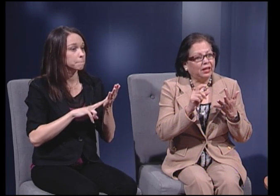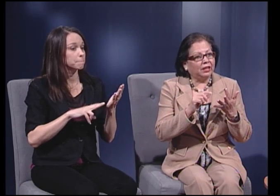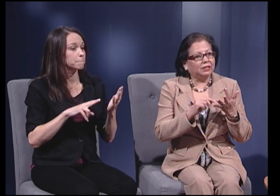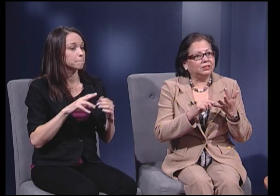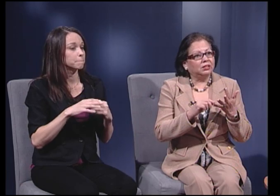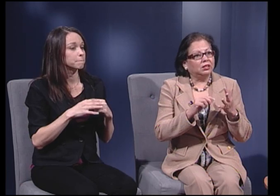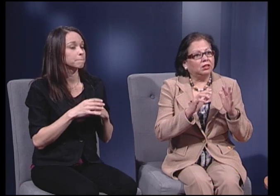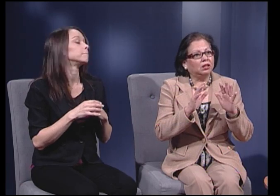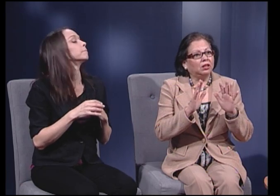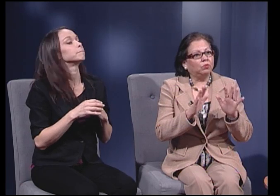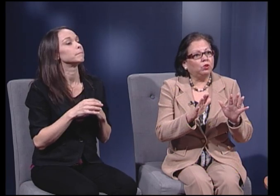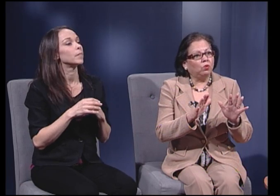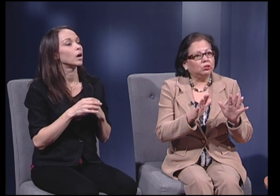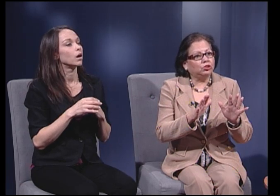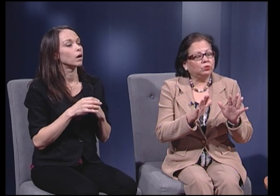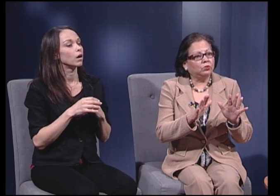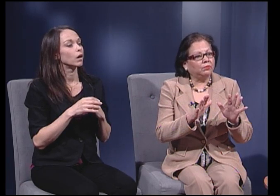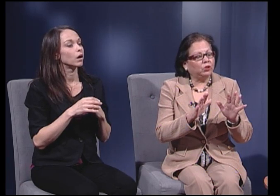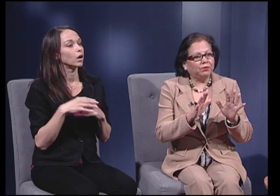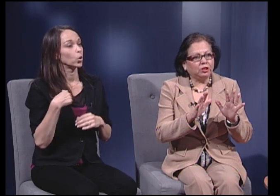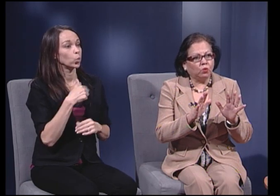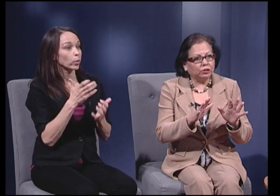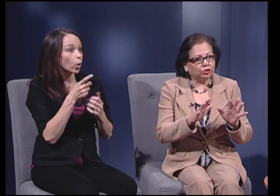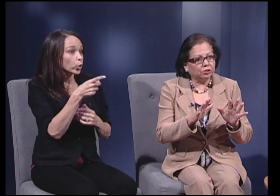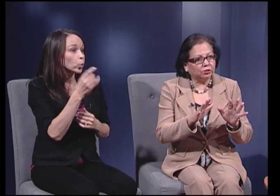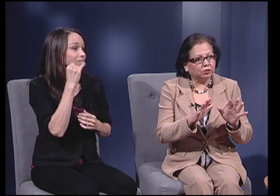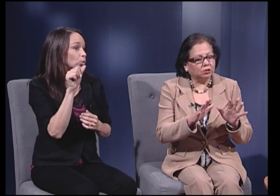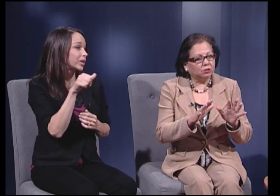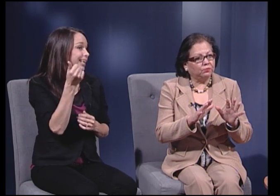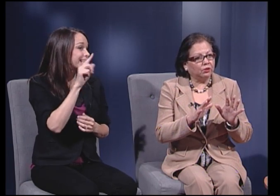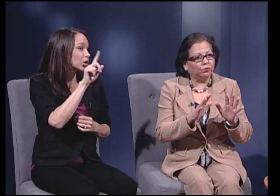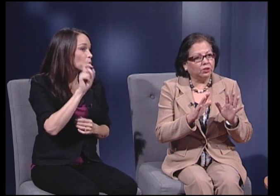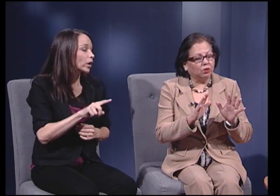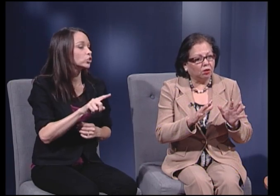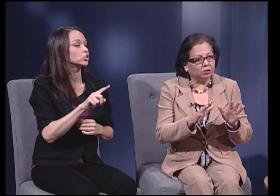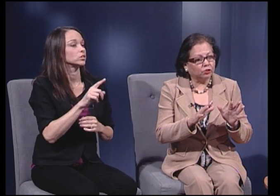And we want you, if you have any questions, to feel free to call us.